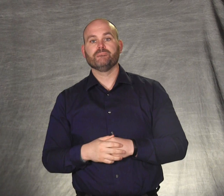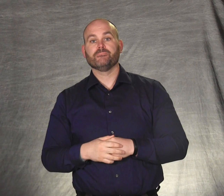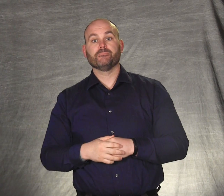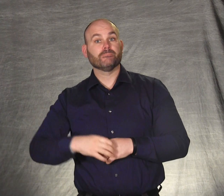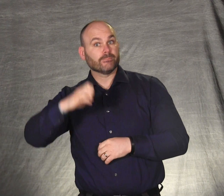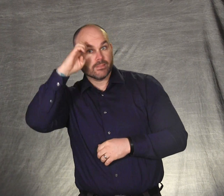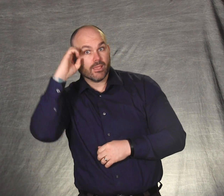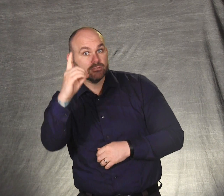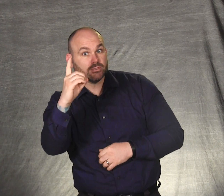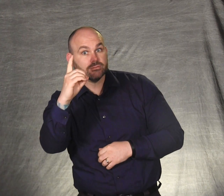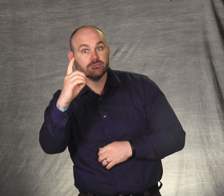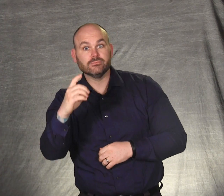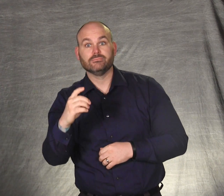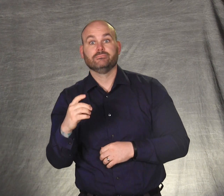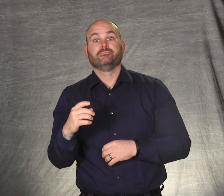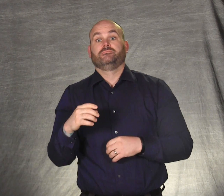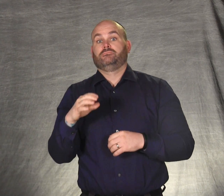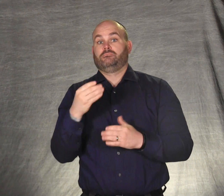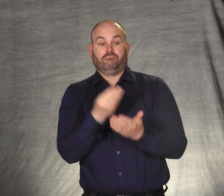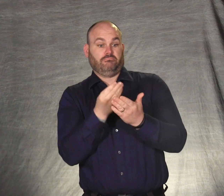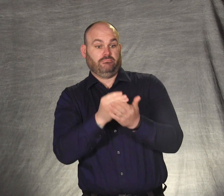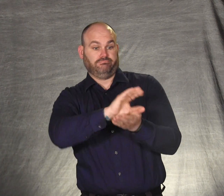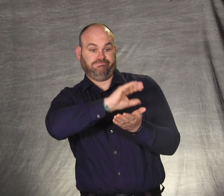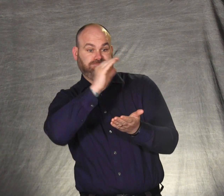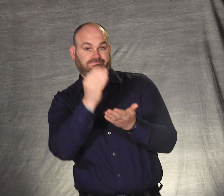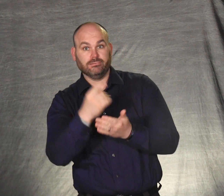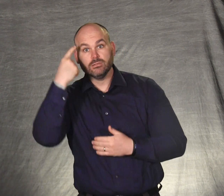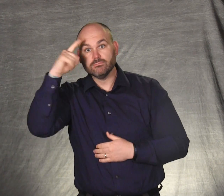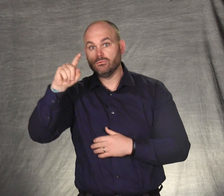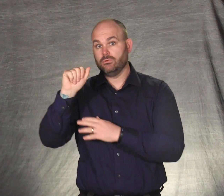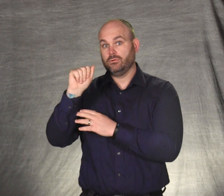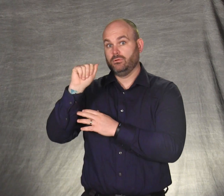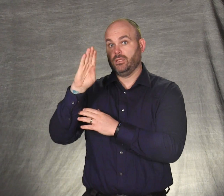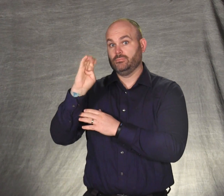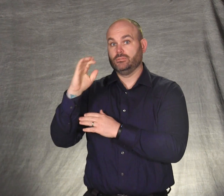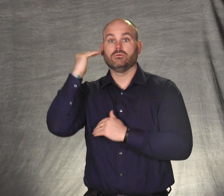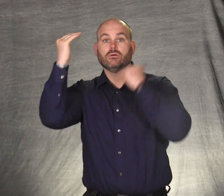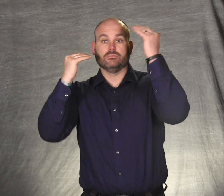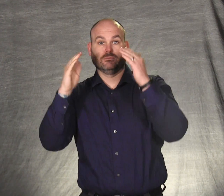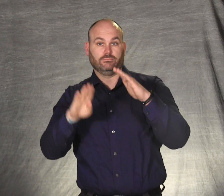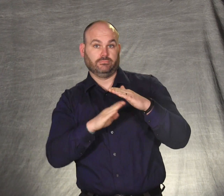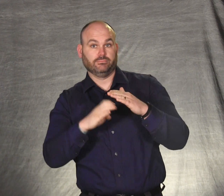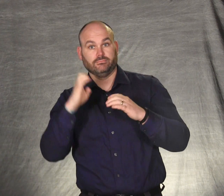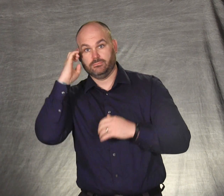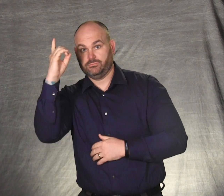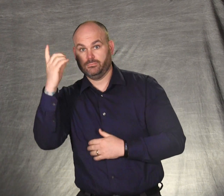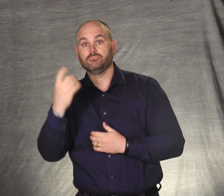Education: Funding for Adult Basic Education